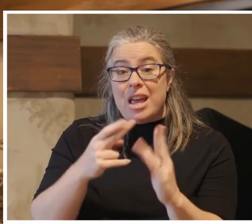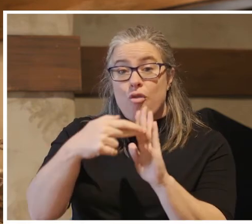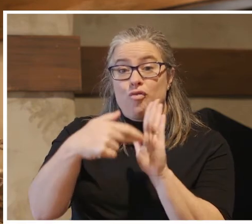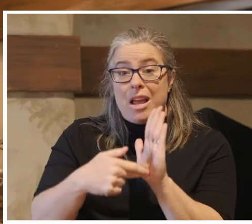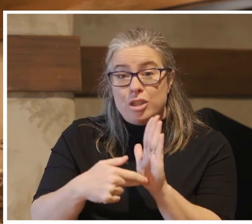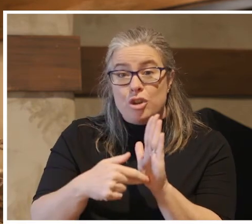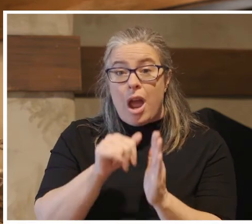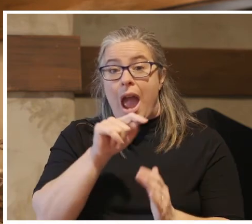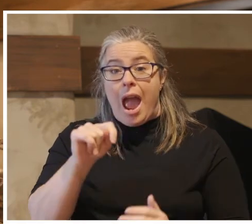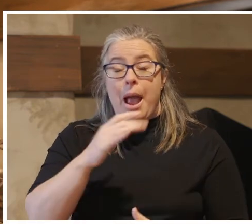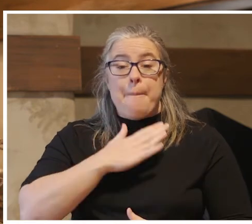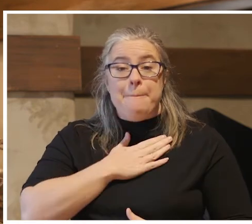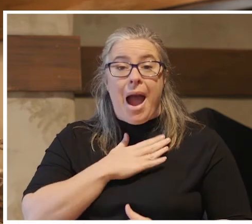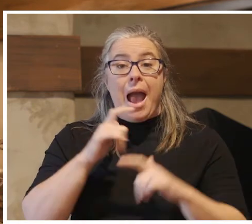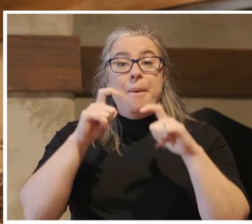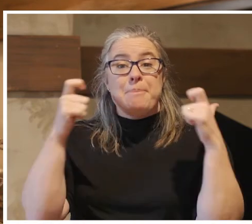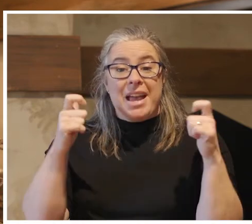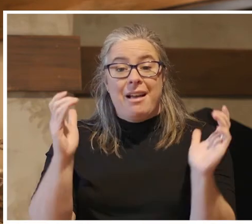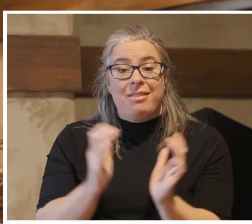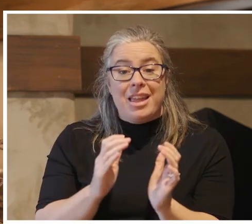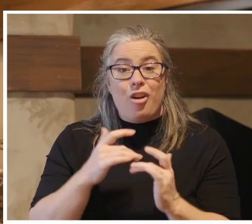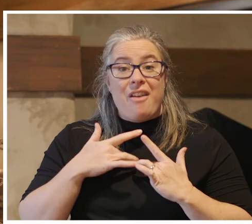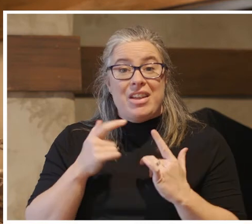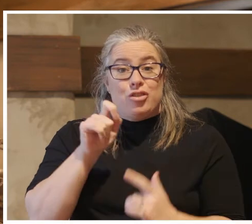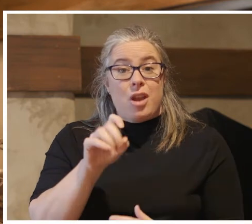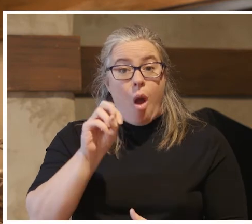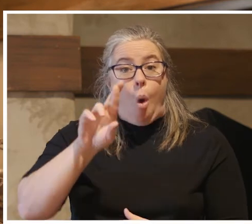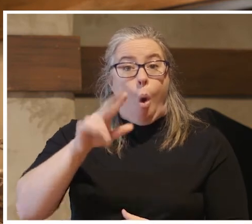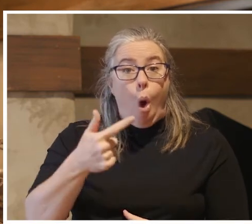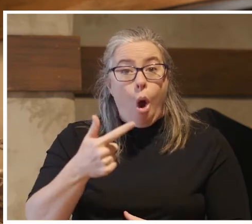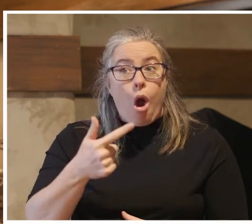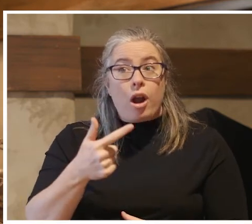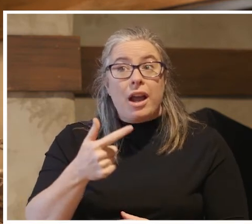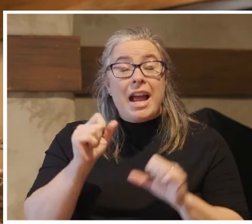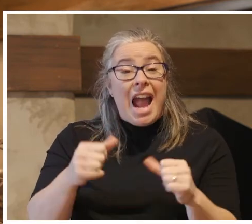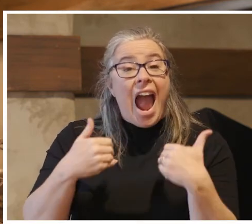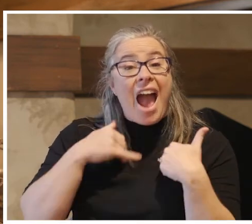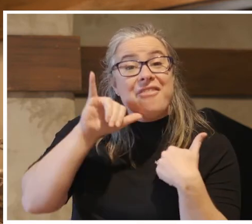at mybiglittleadventure.org can have this book for free!